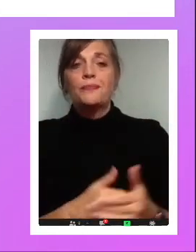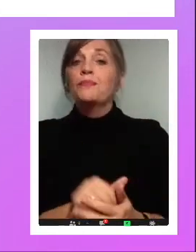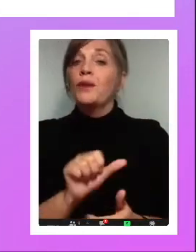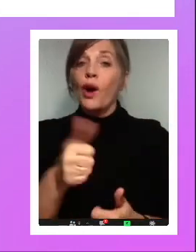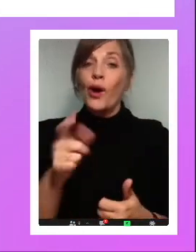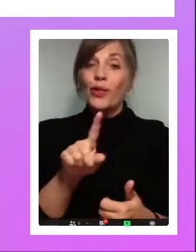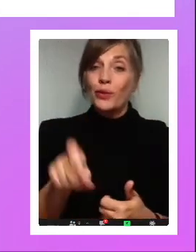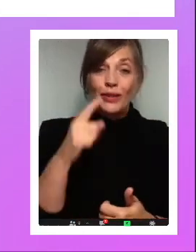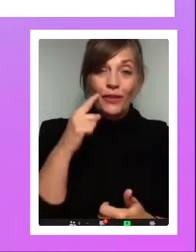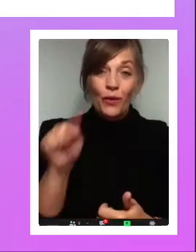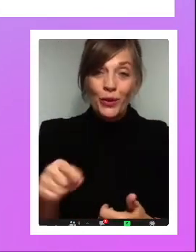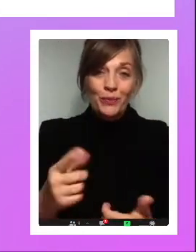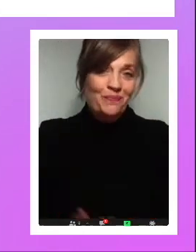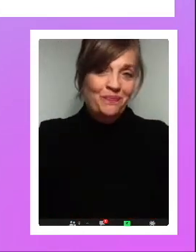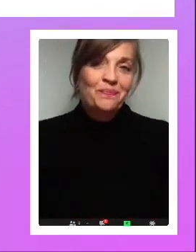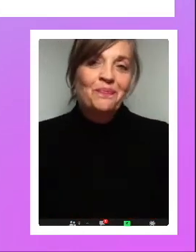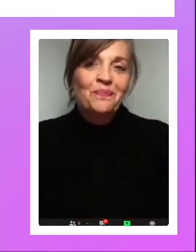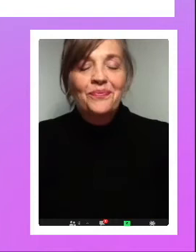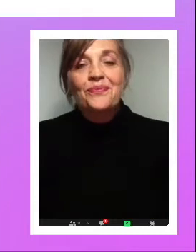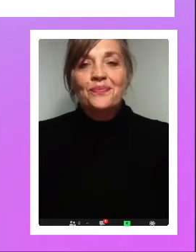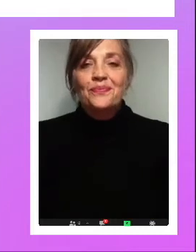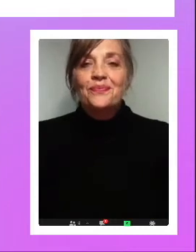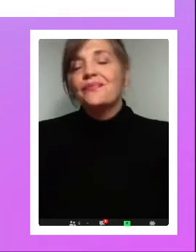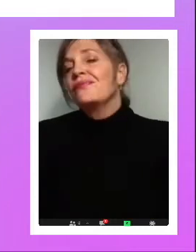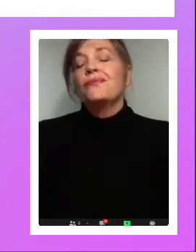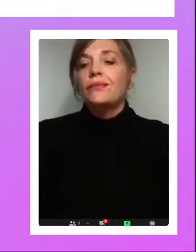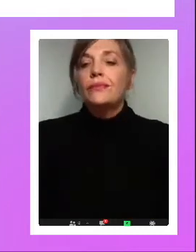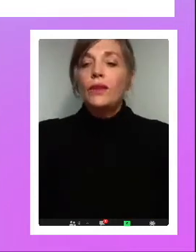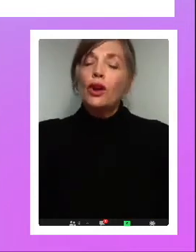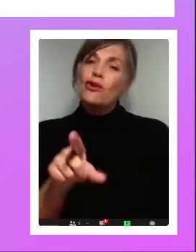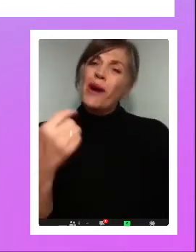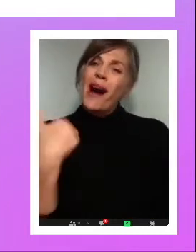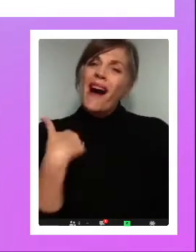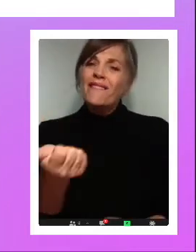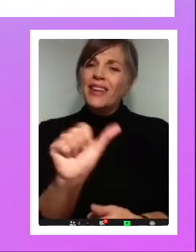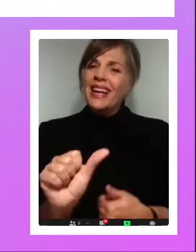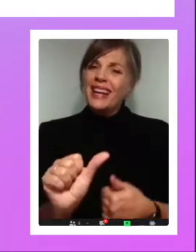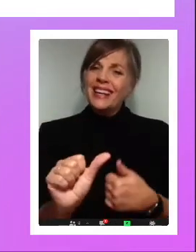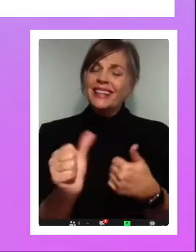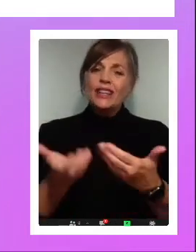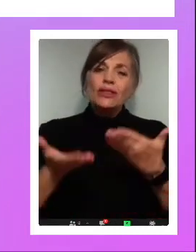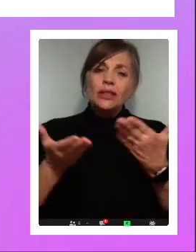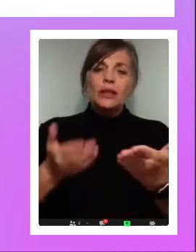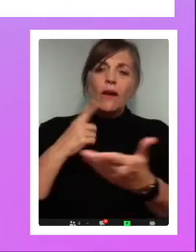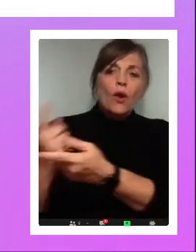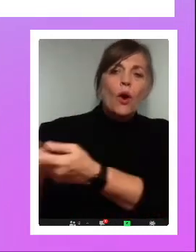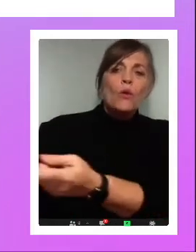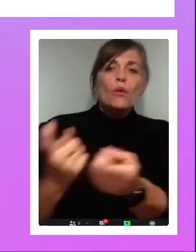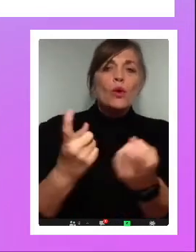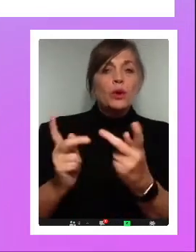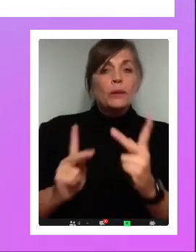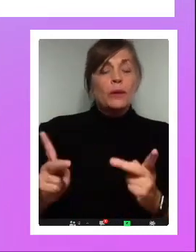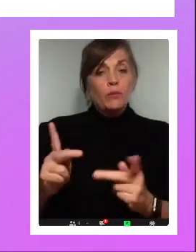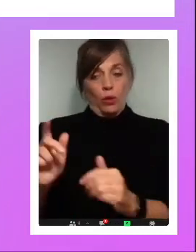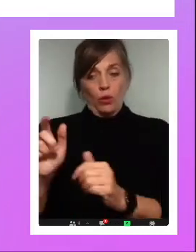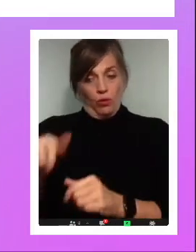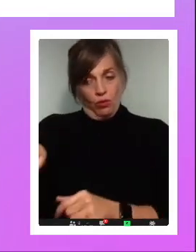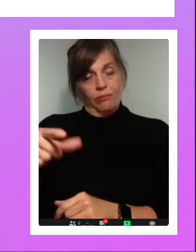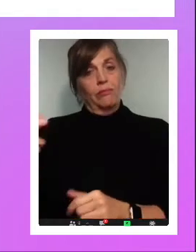Do you have any suggestions for recruiting people with disabilities in participating in the accessibility testing process